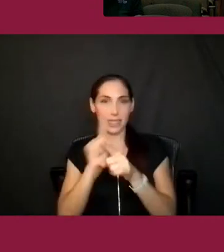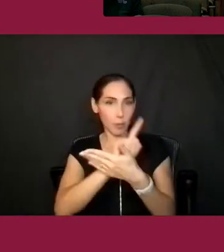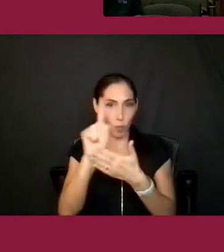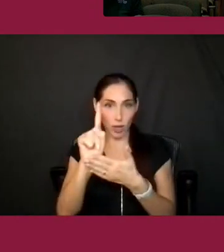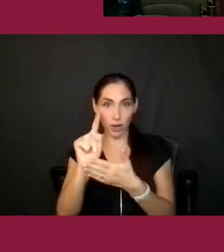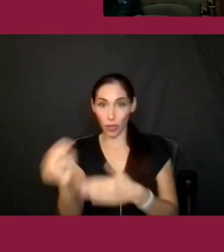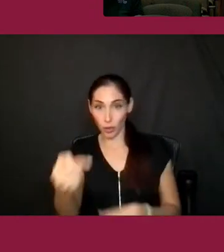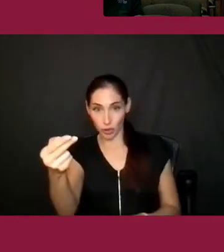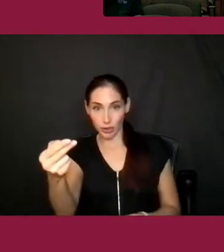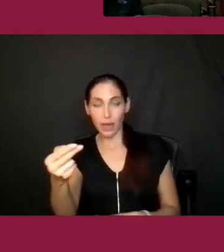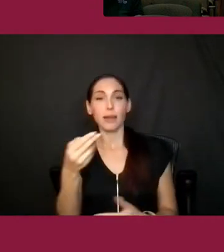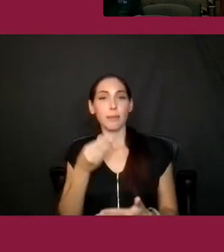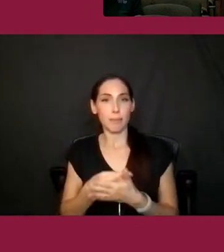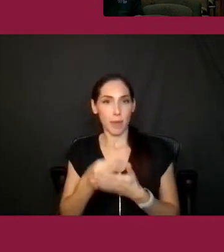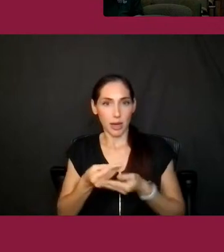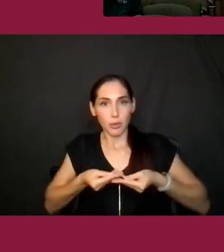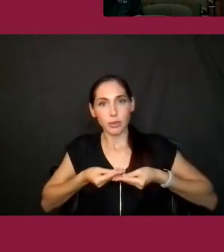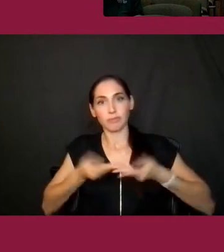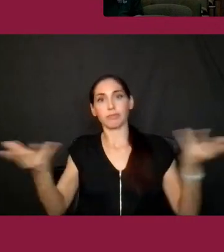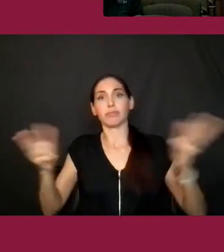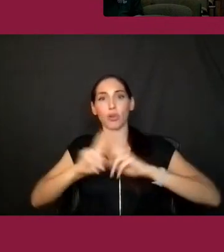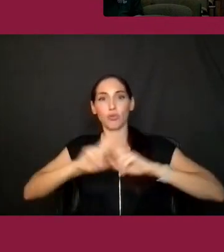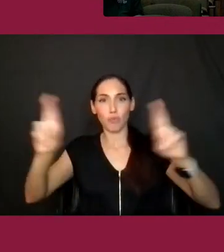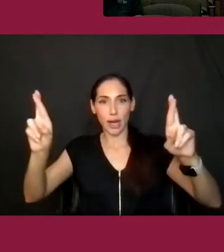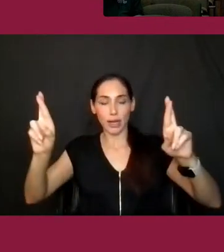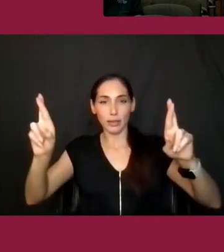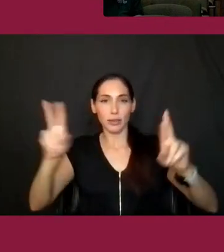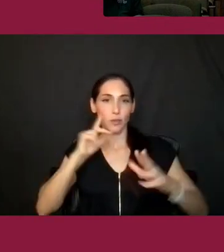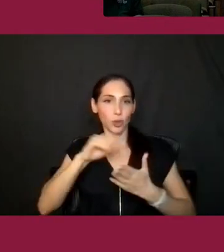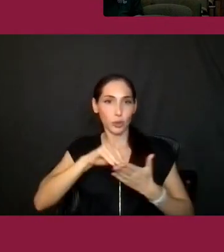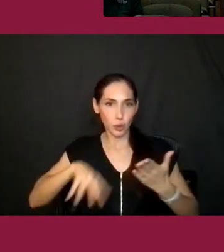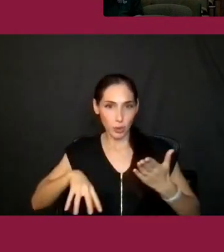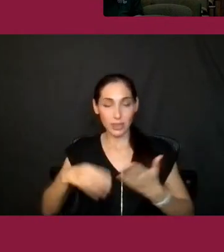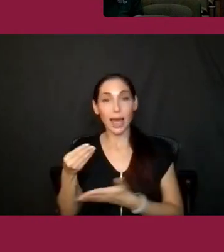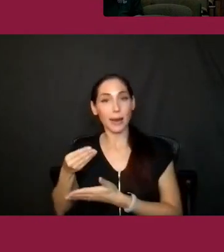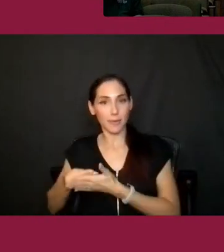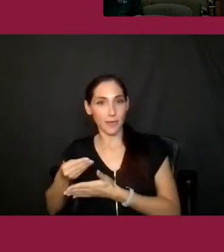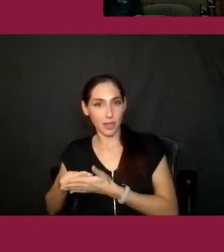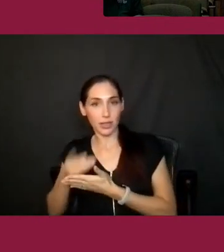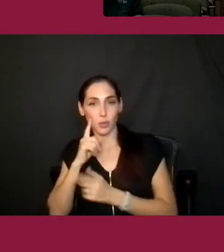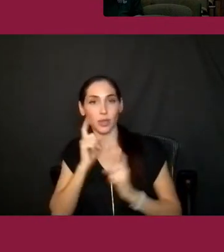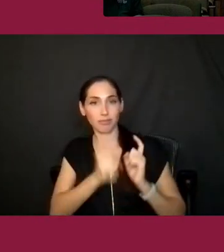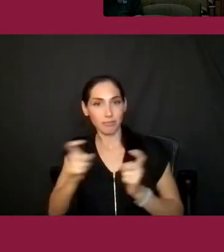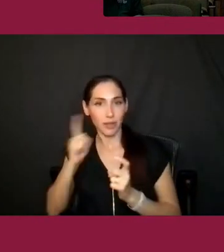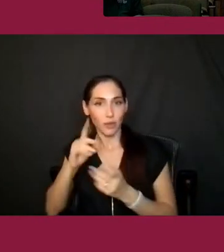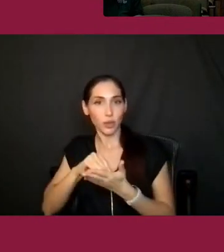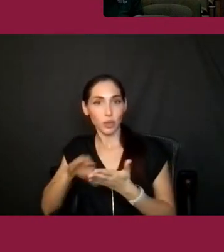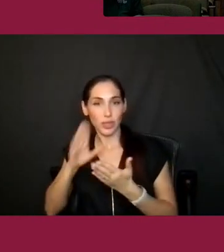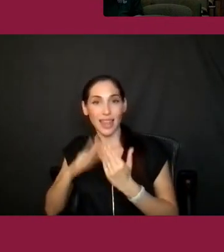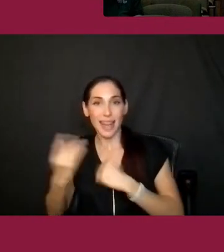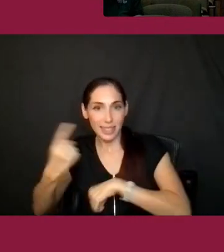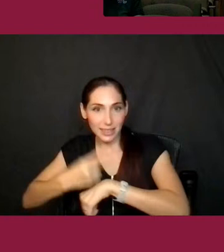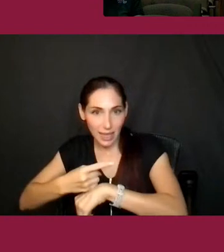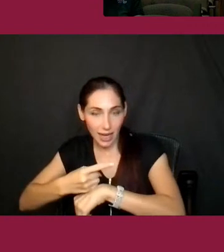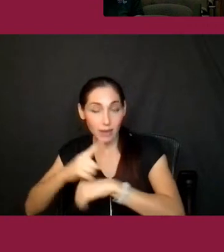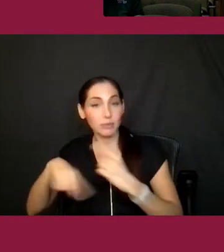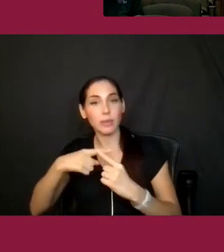funds were available to be accessed and funds were delivered to students the next day on Friday, September 13th.